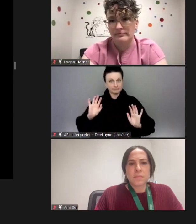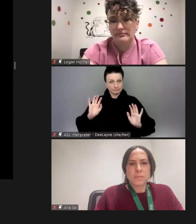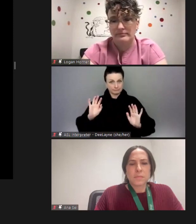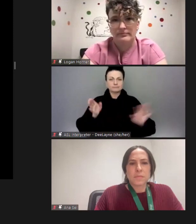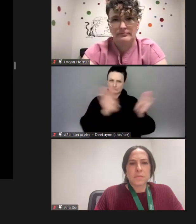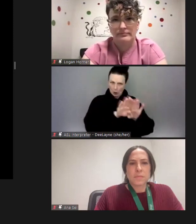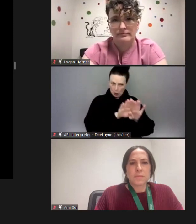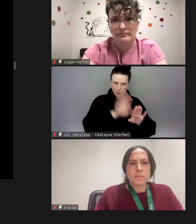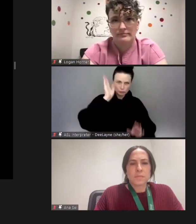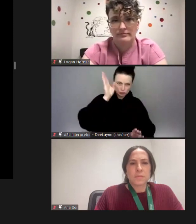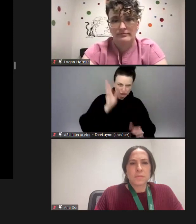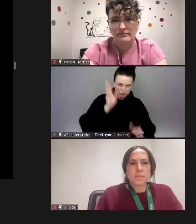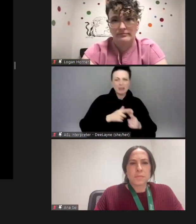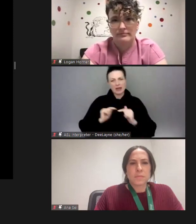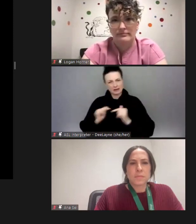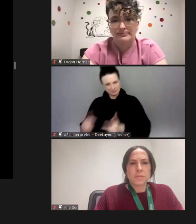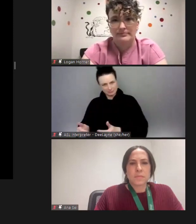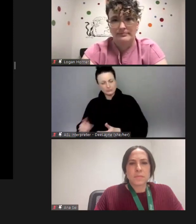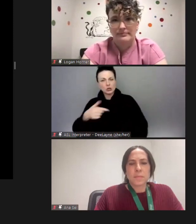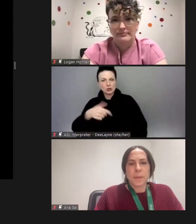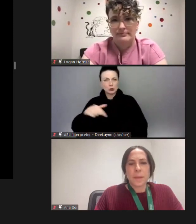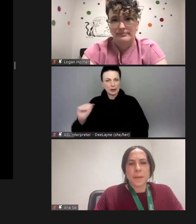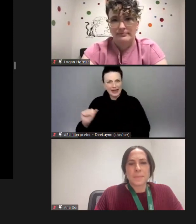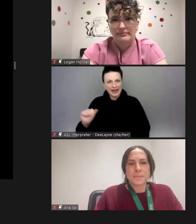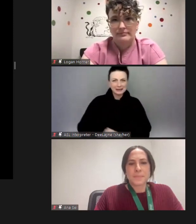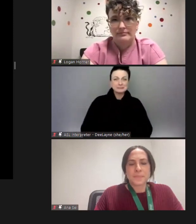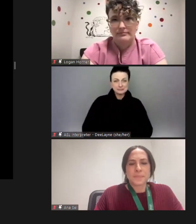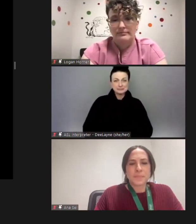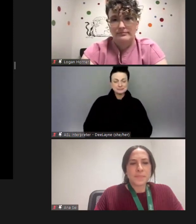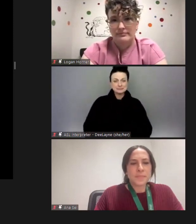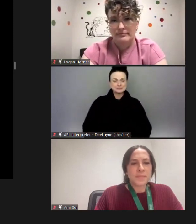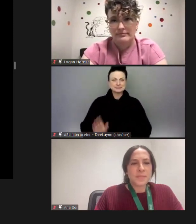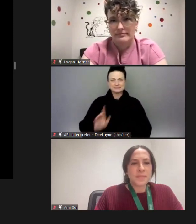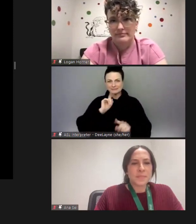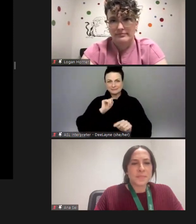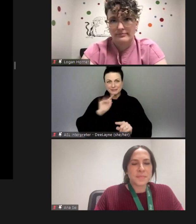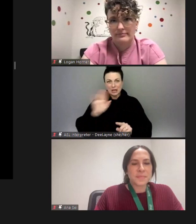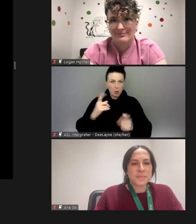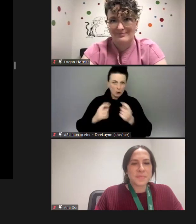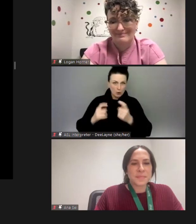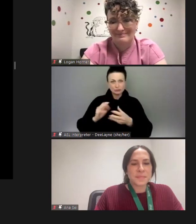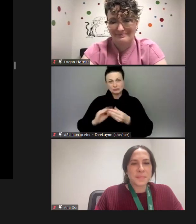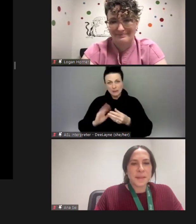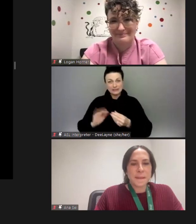then we'll we'll um address your